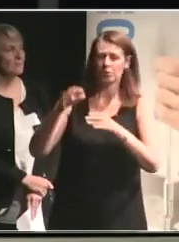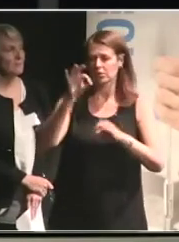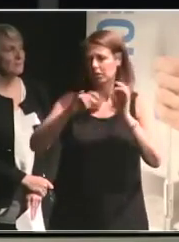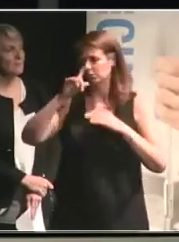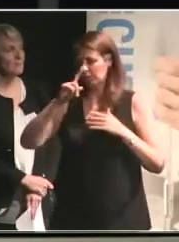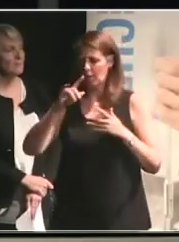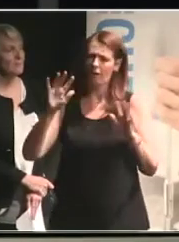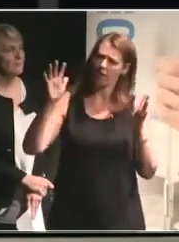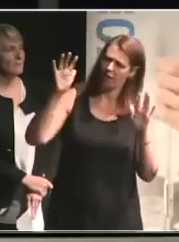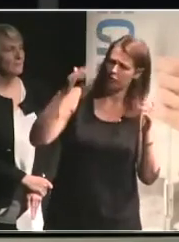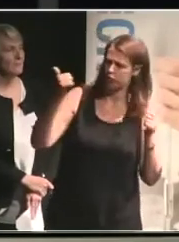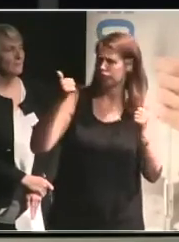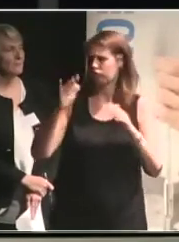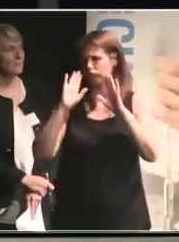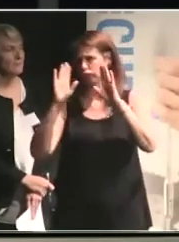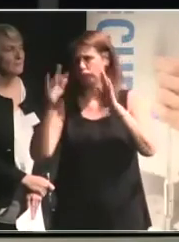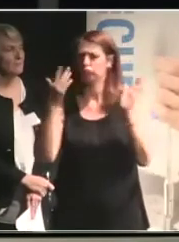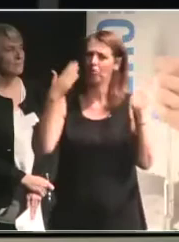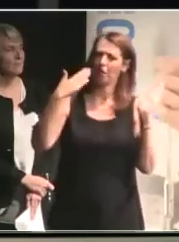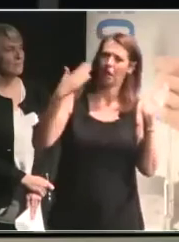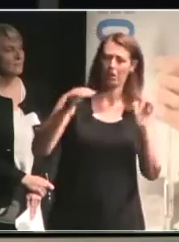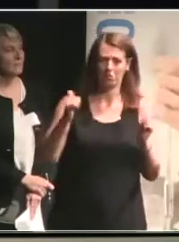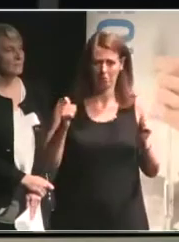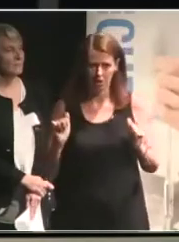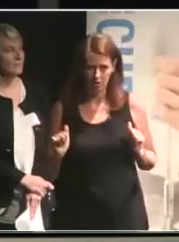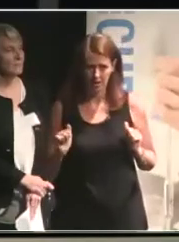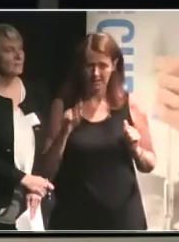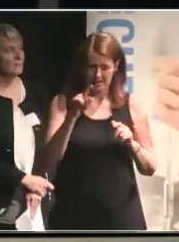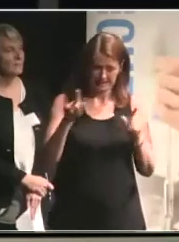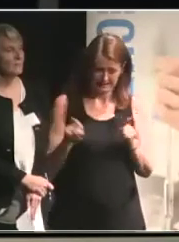“Oh great talk! Wonderful, that's wonderful!” If during that exact same talk